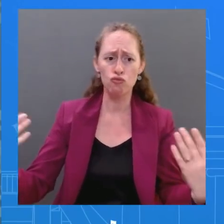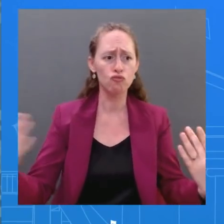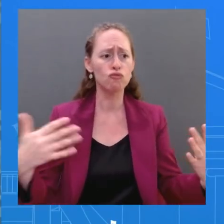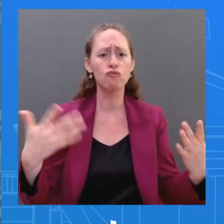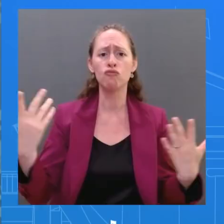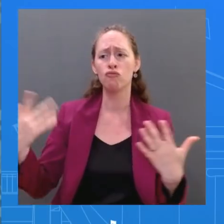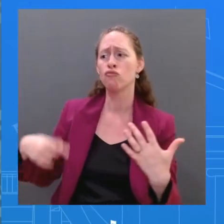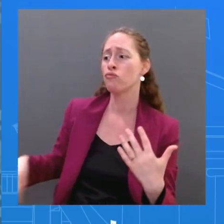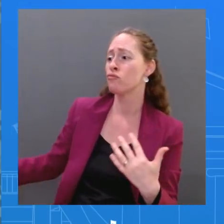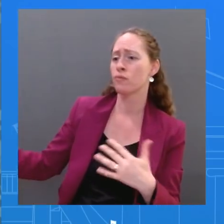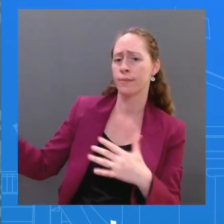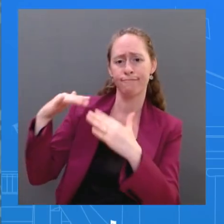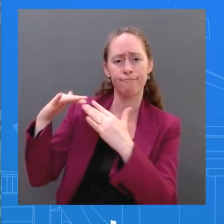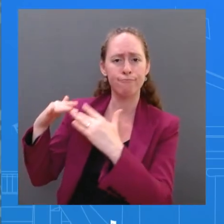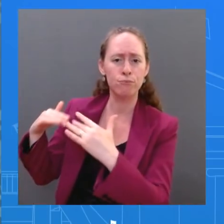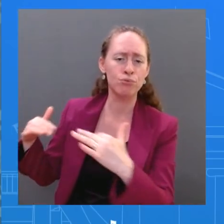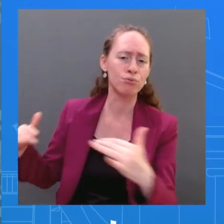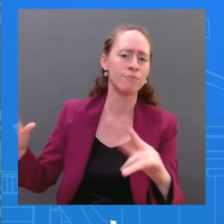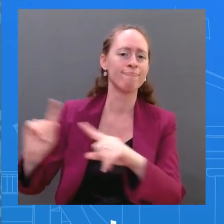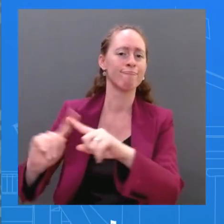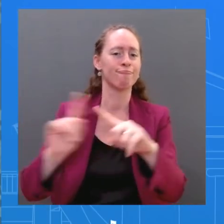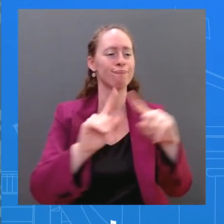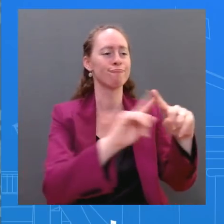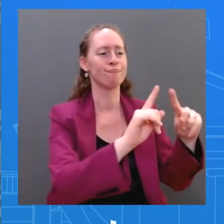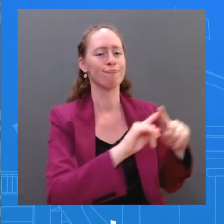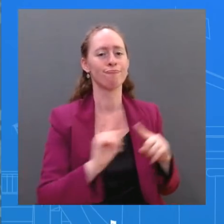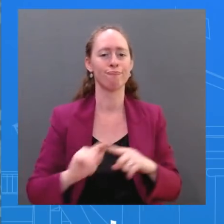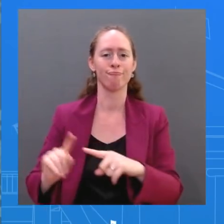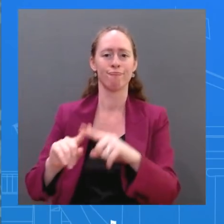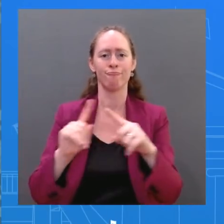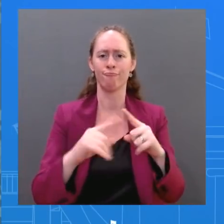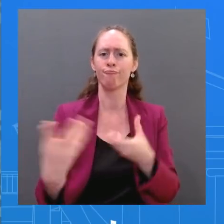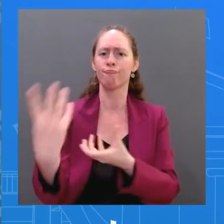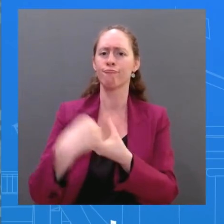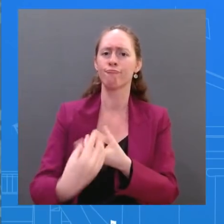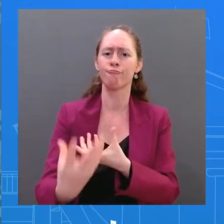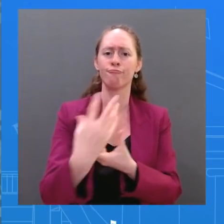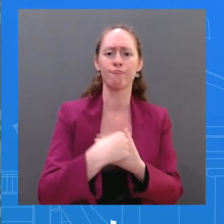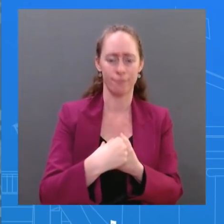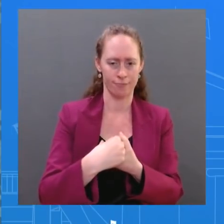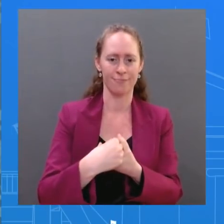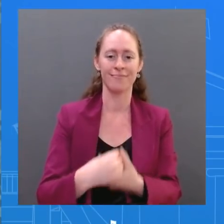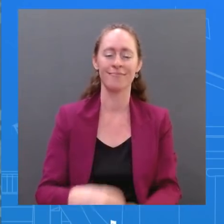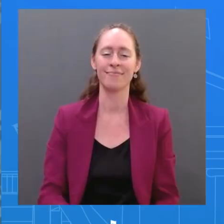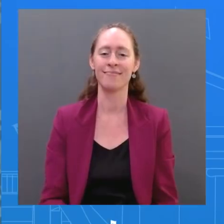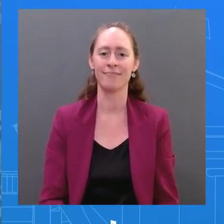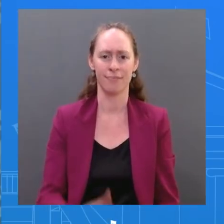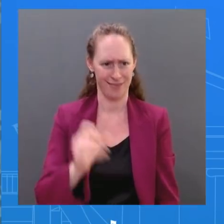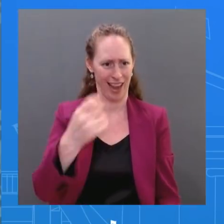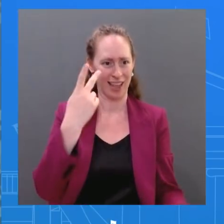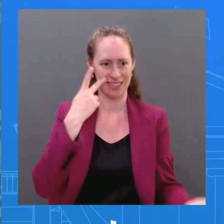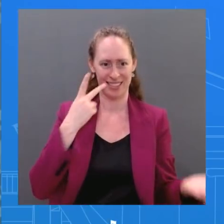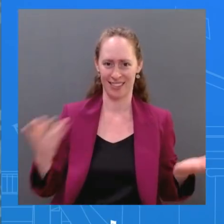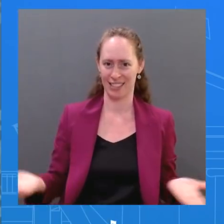You see that up and down his administration. He wants to make sure that we have an administration